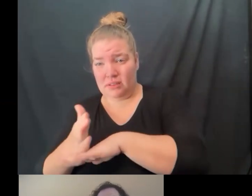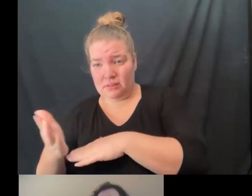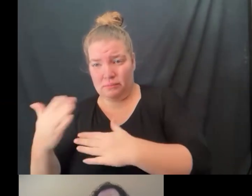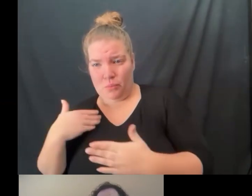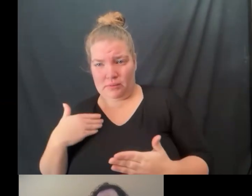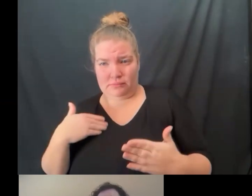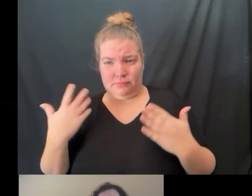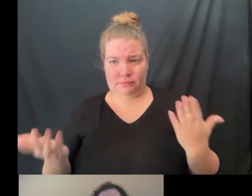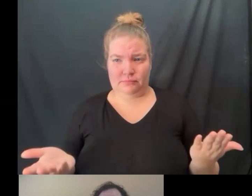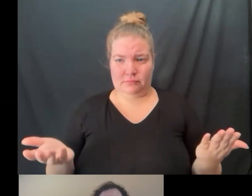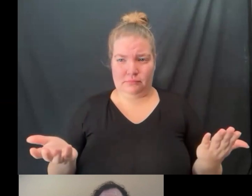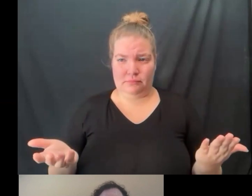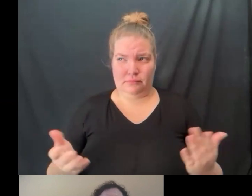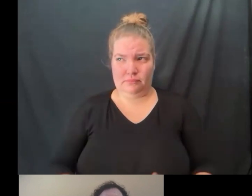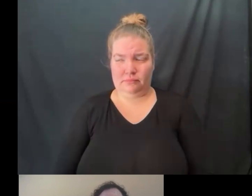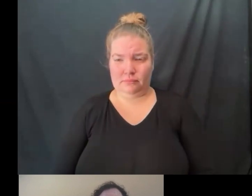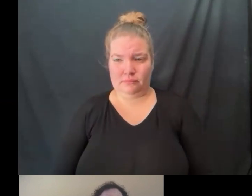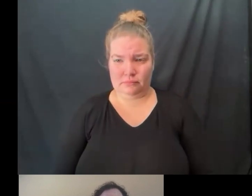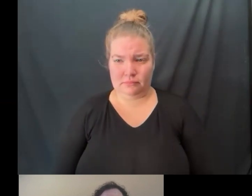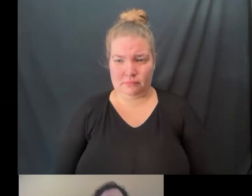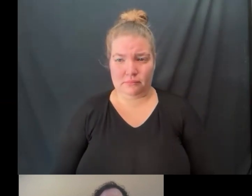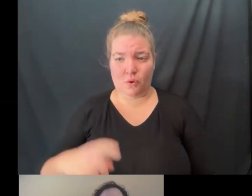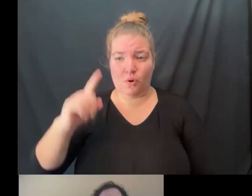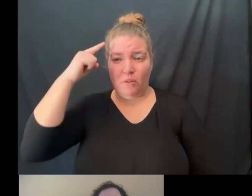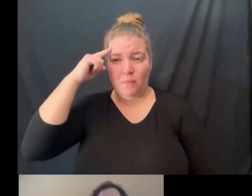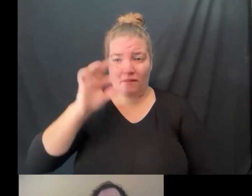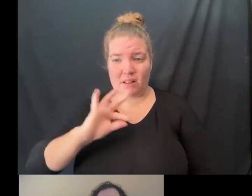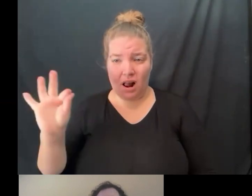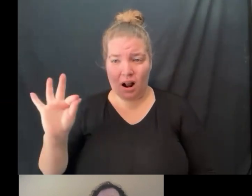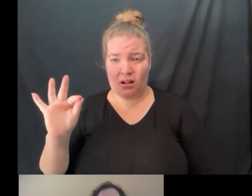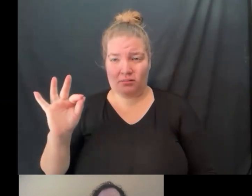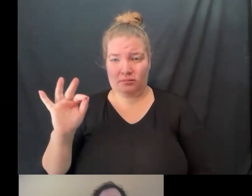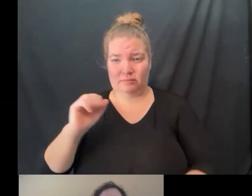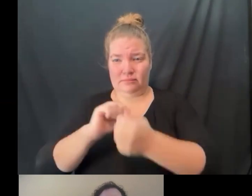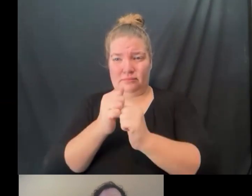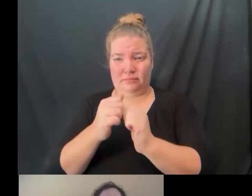Or if it's not accessible, explain why. Now, the federal government has an obligation